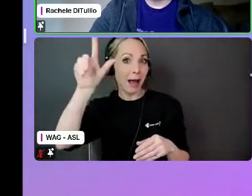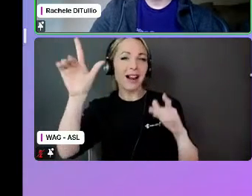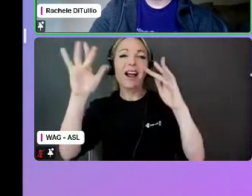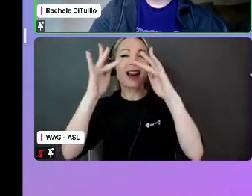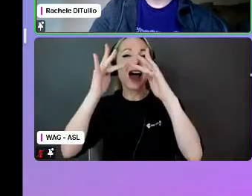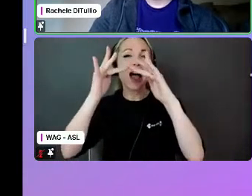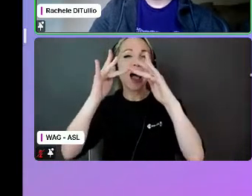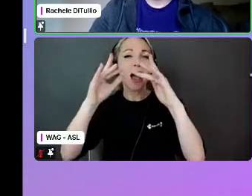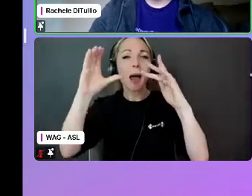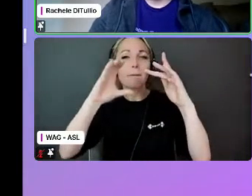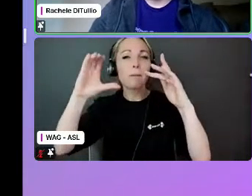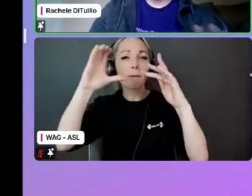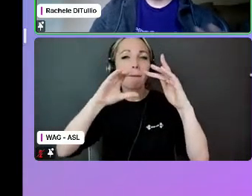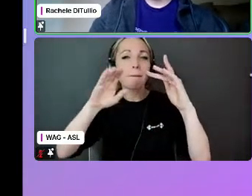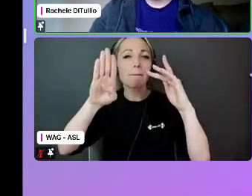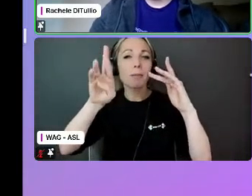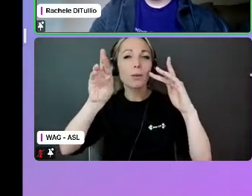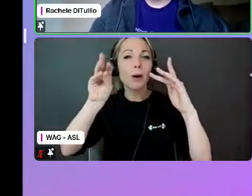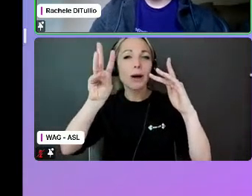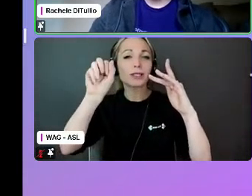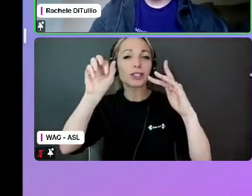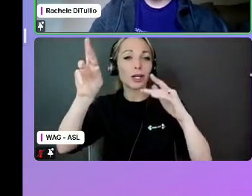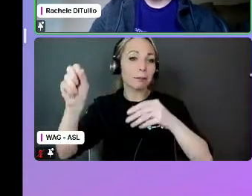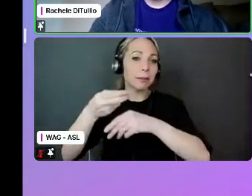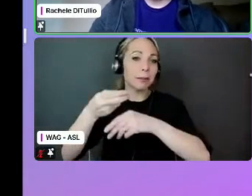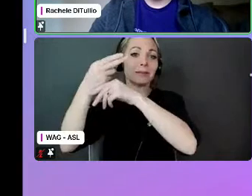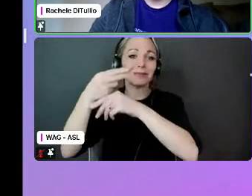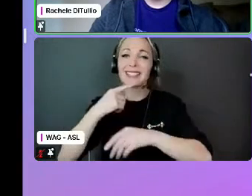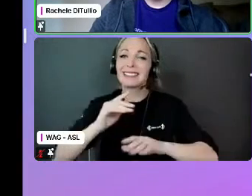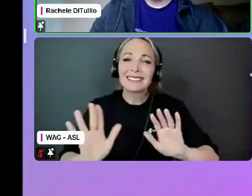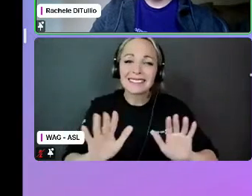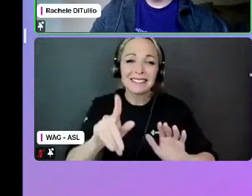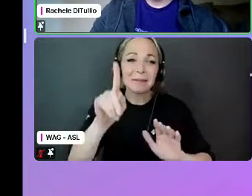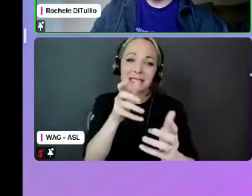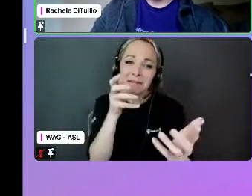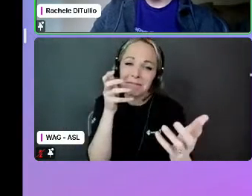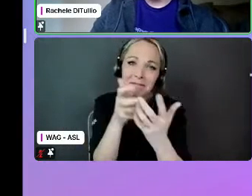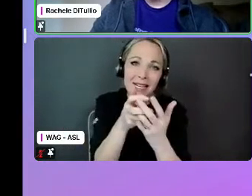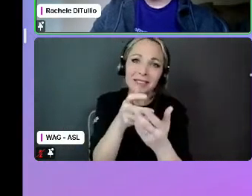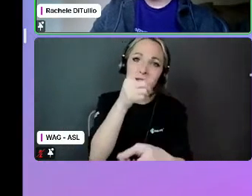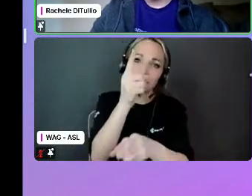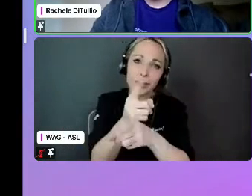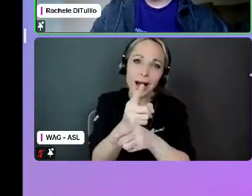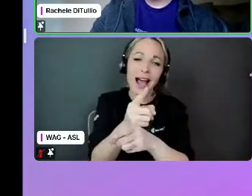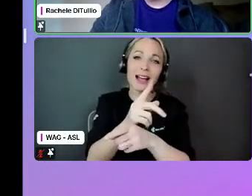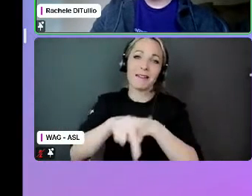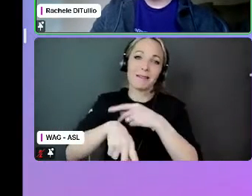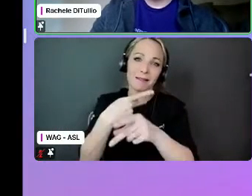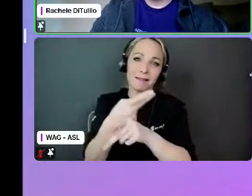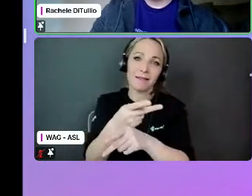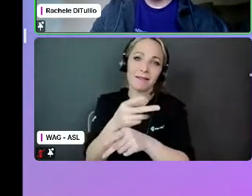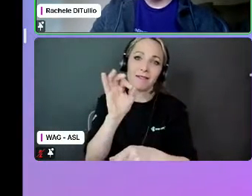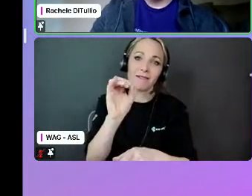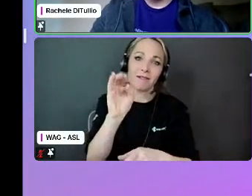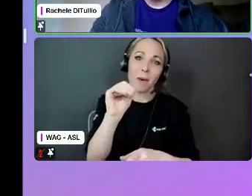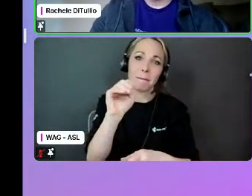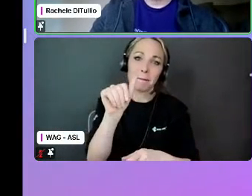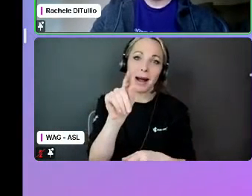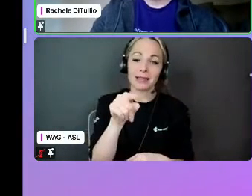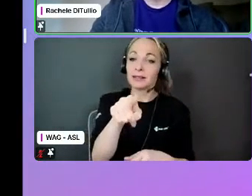do that, I try to submit the form, and there's a little HTML browser validation going on that asked me to please match the requested format.